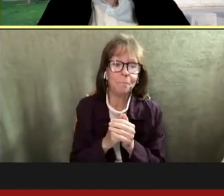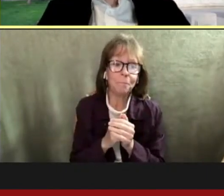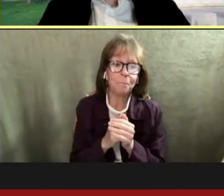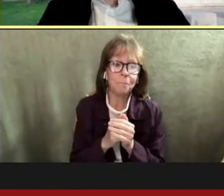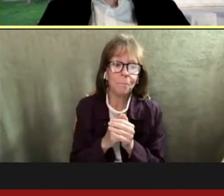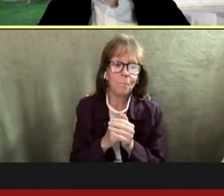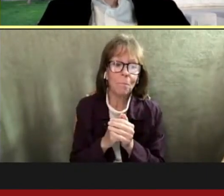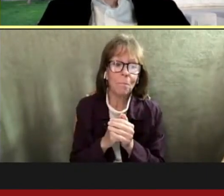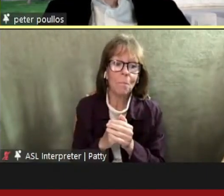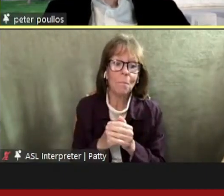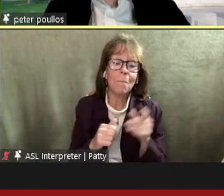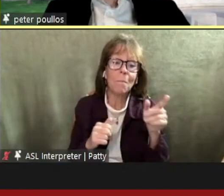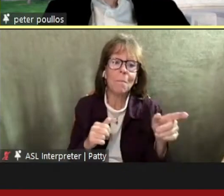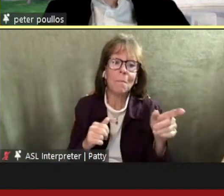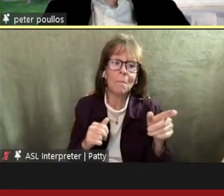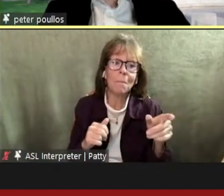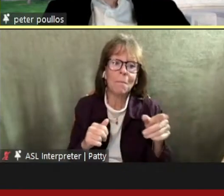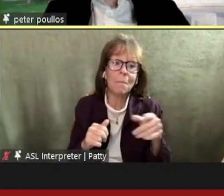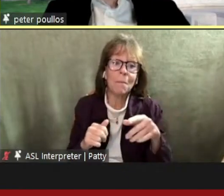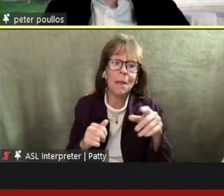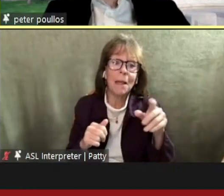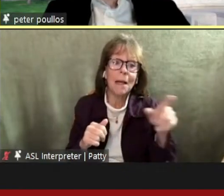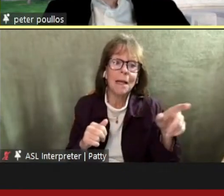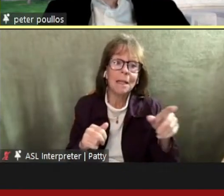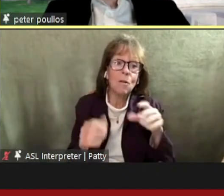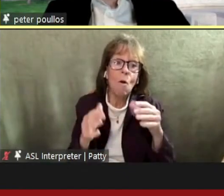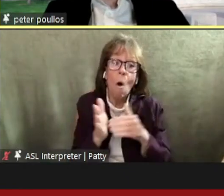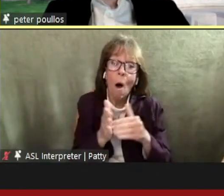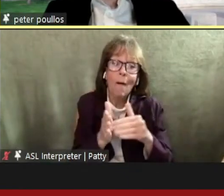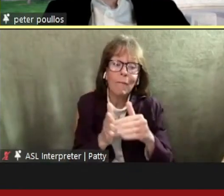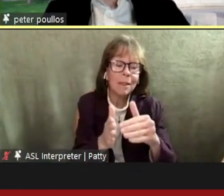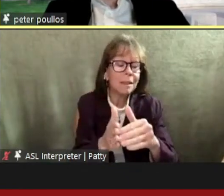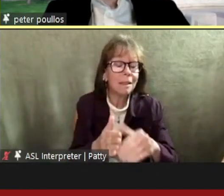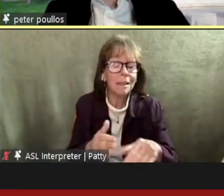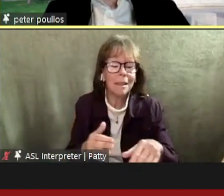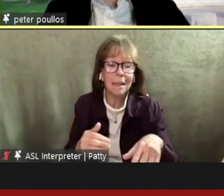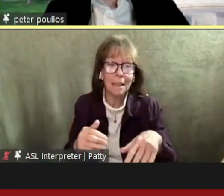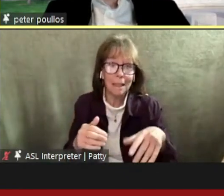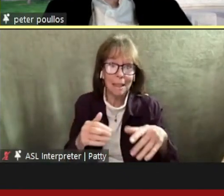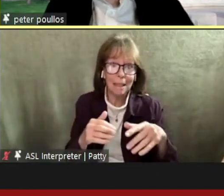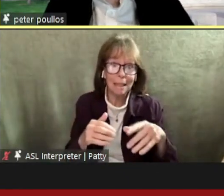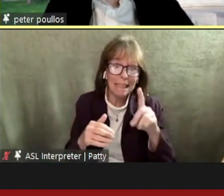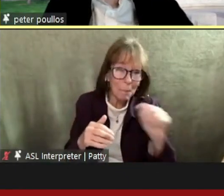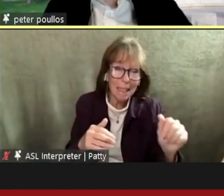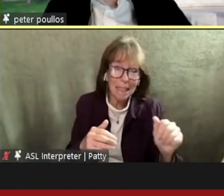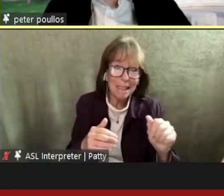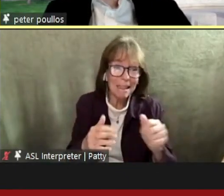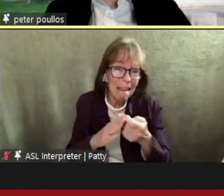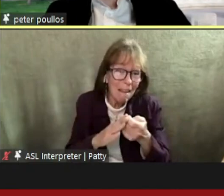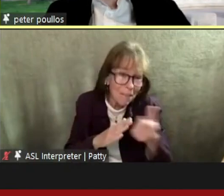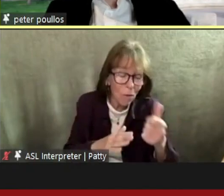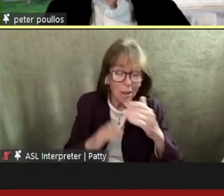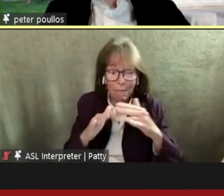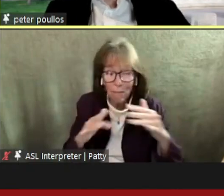As Dana said, too often disability is left out of diversity language and efforts, and this needs to change.